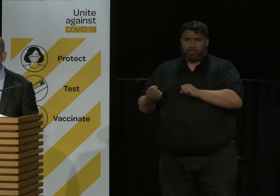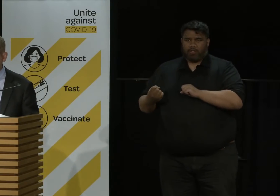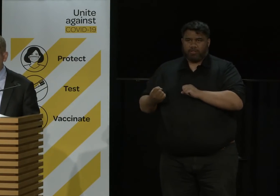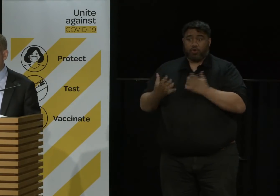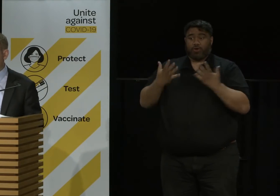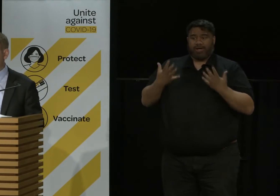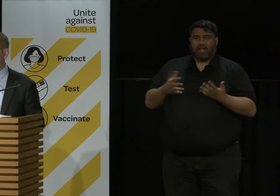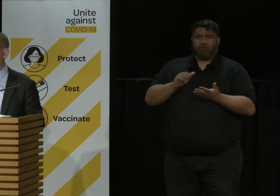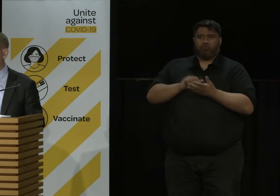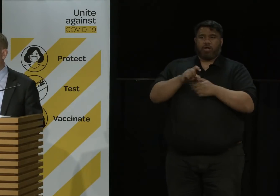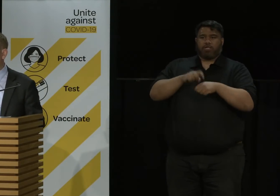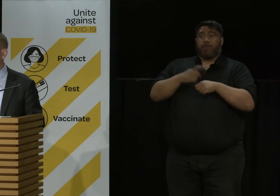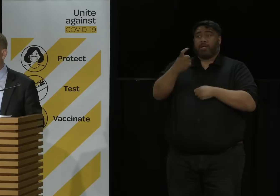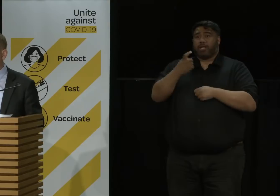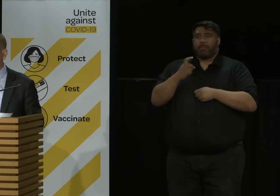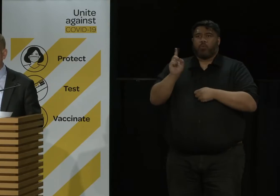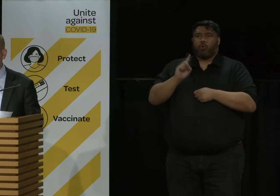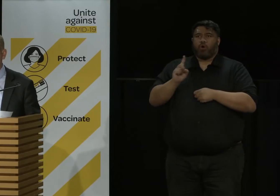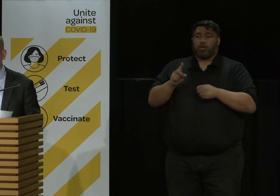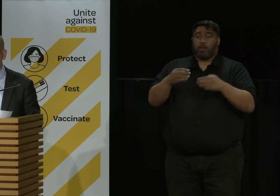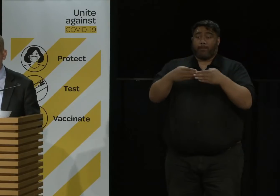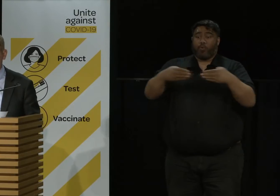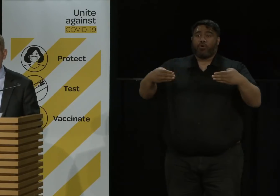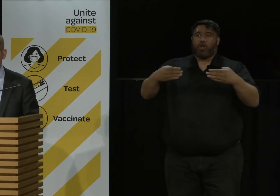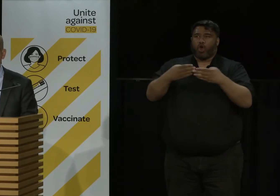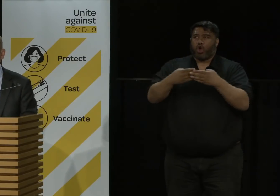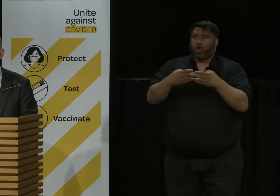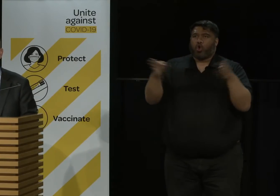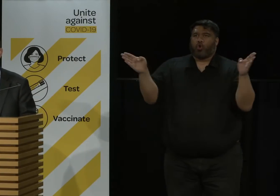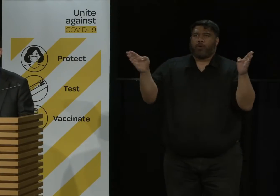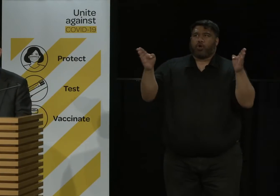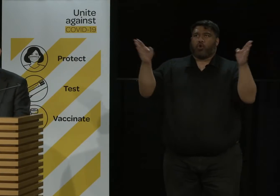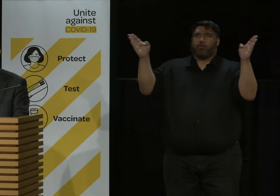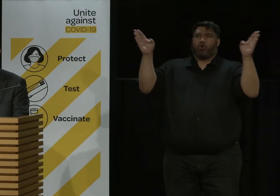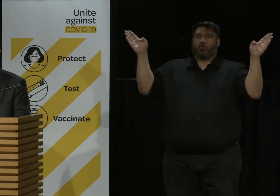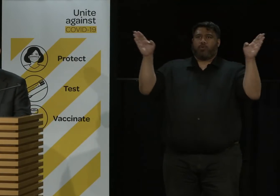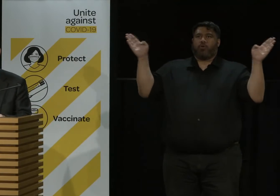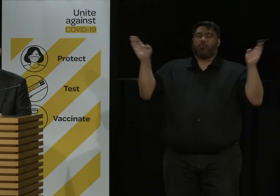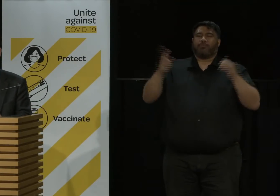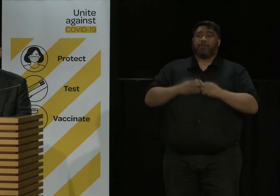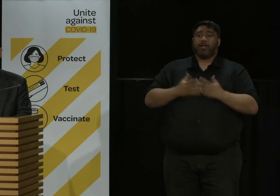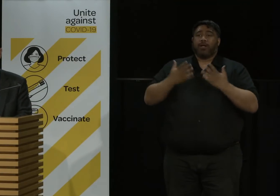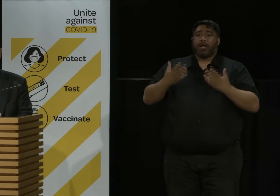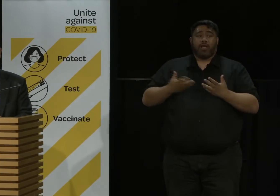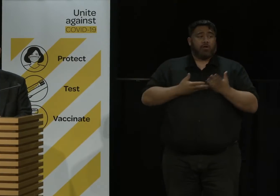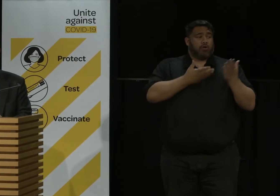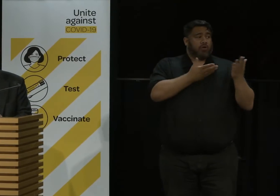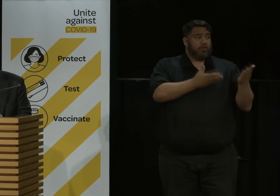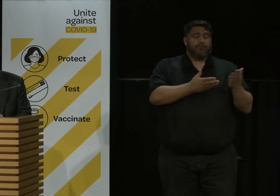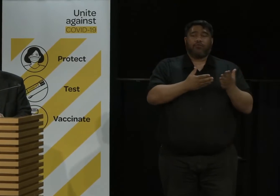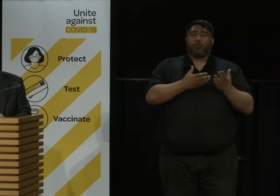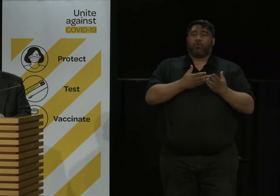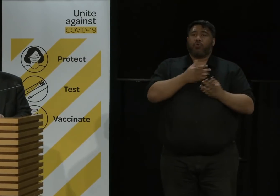As we shift into the new phase of managing the pandemic the time is right to carefully start the reopening of our